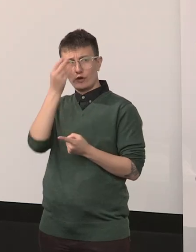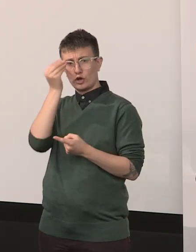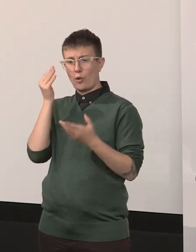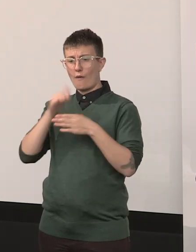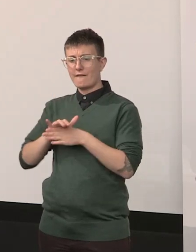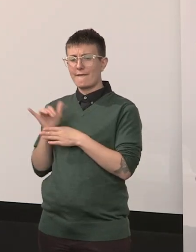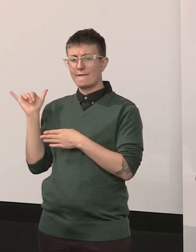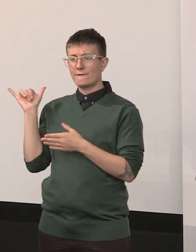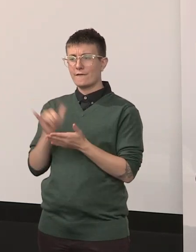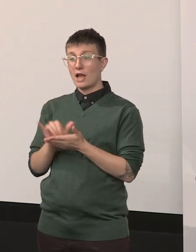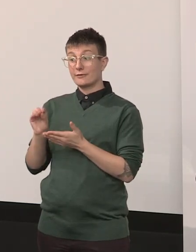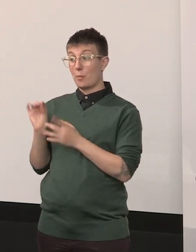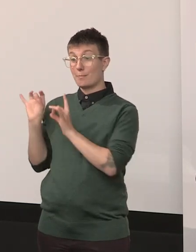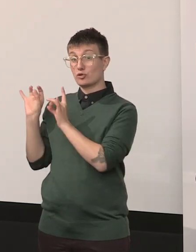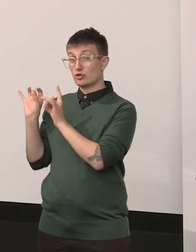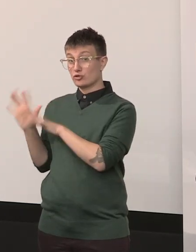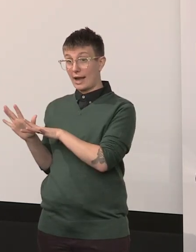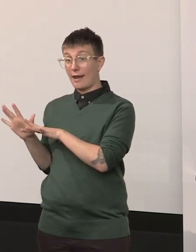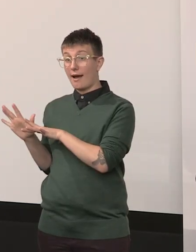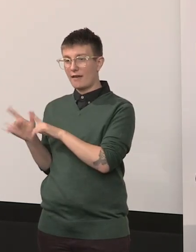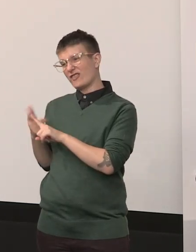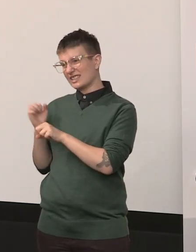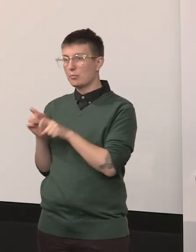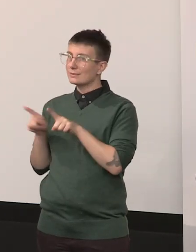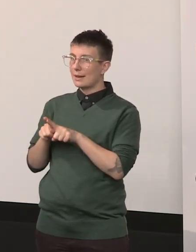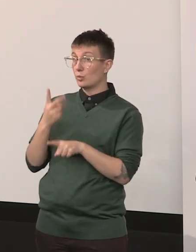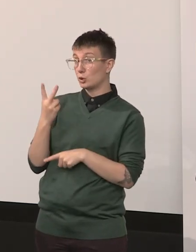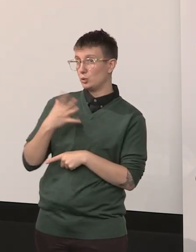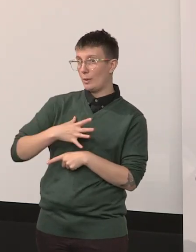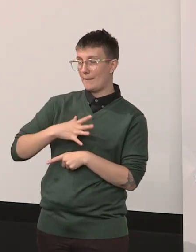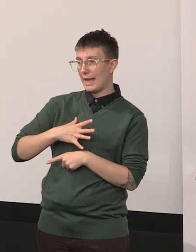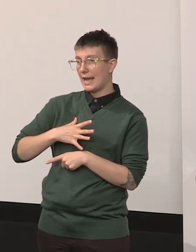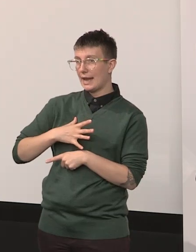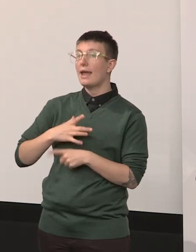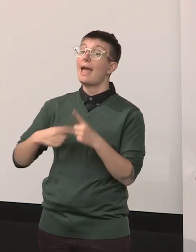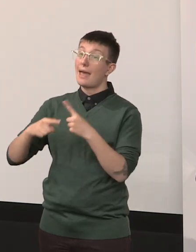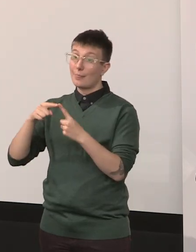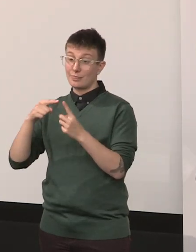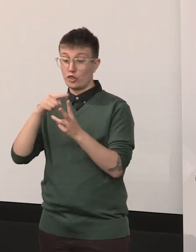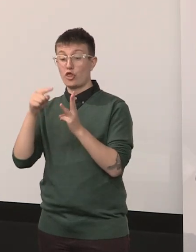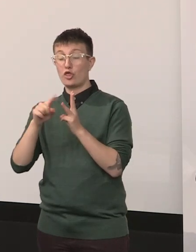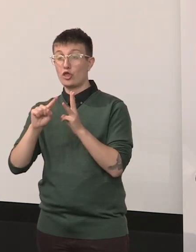I've learnt about the flights from Australia to New Zealand, such as the one that the two